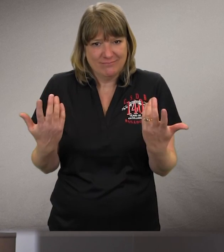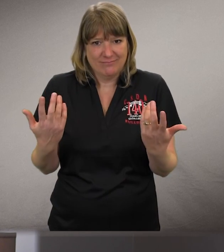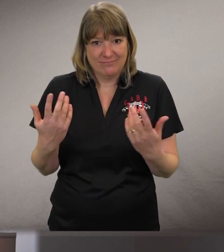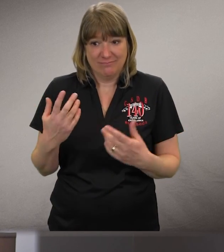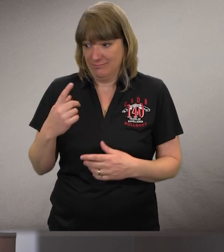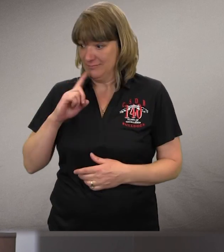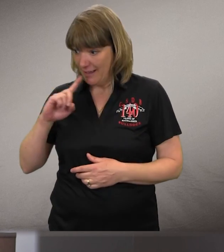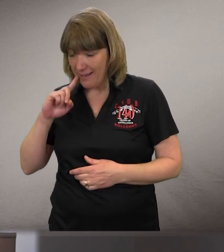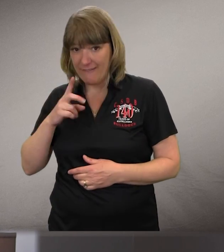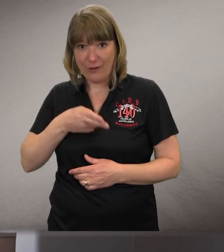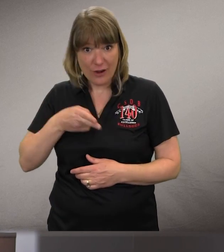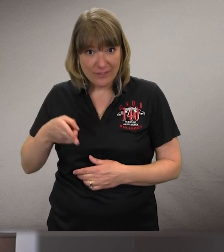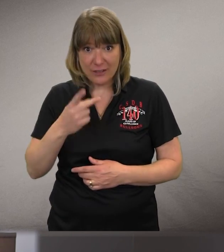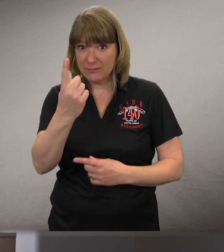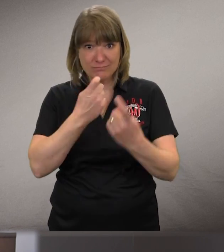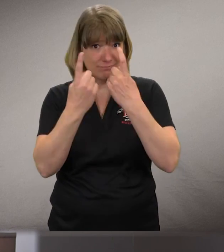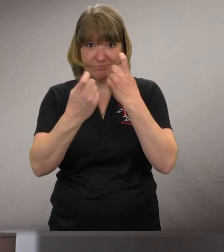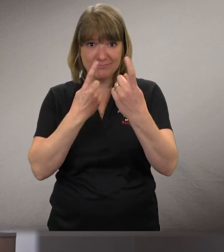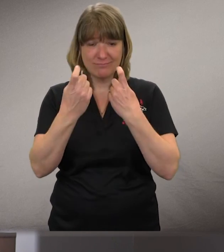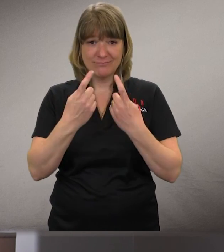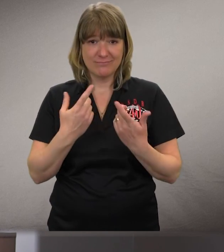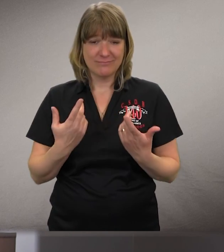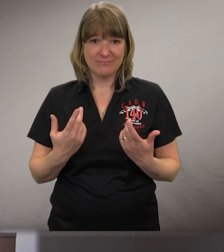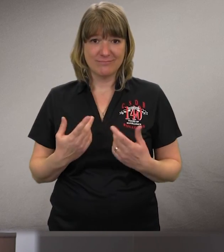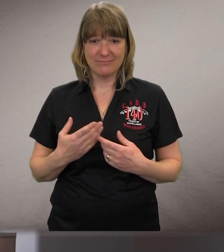about if we're deaf or hard of hearing,